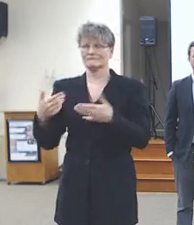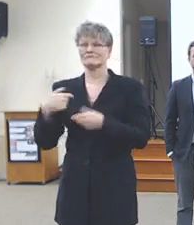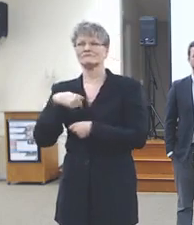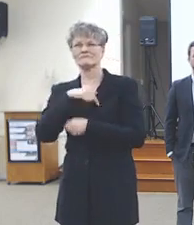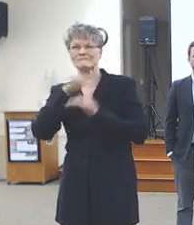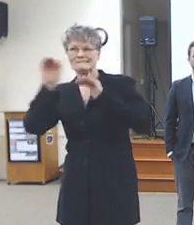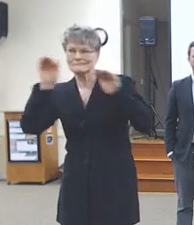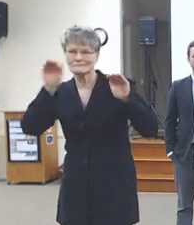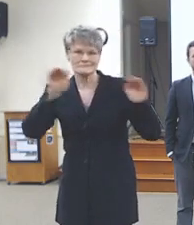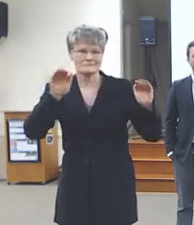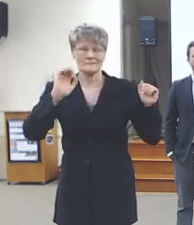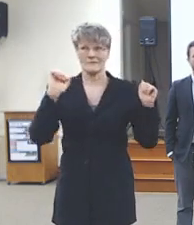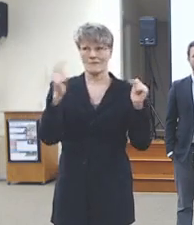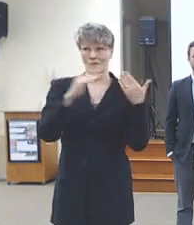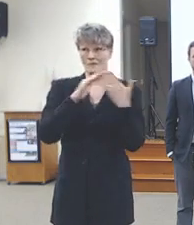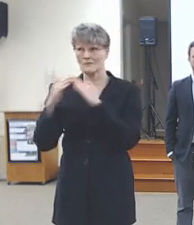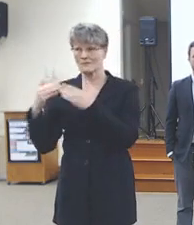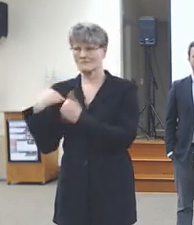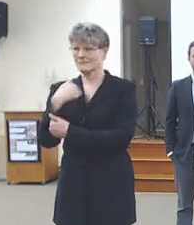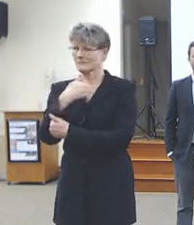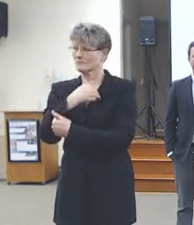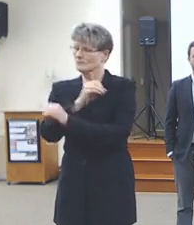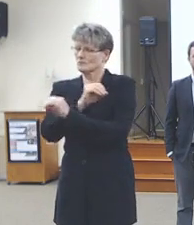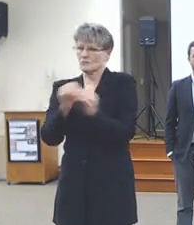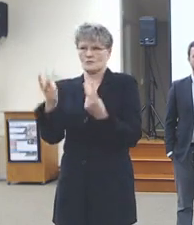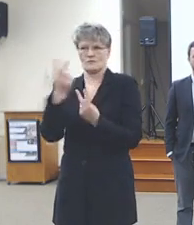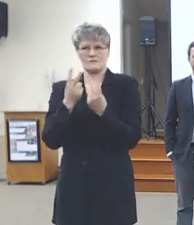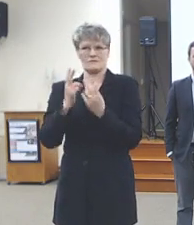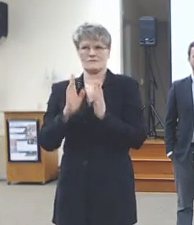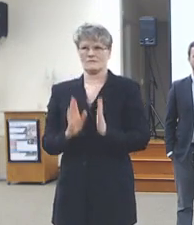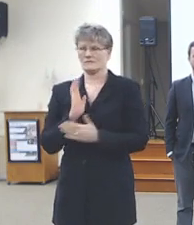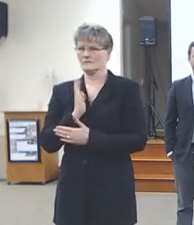community about our new visitor policy that was implemented last night,